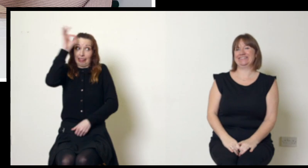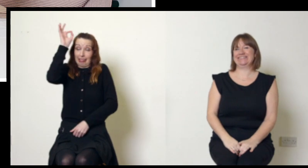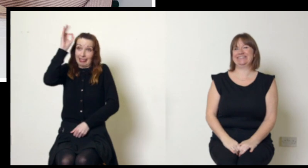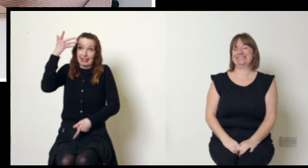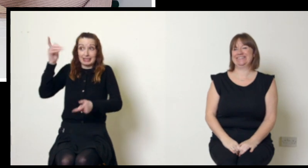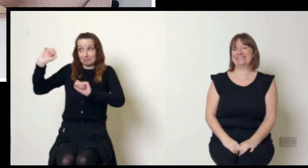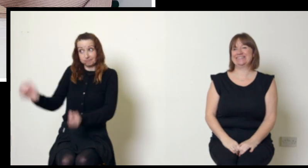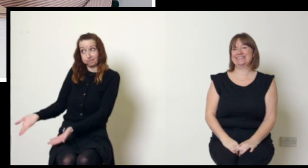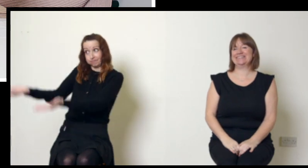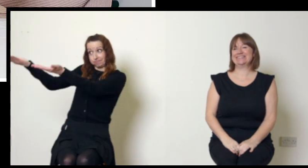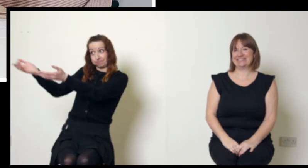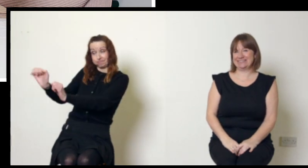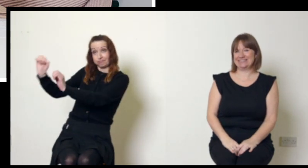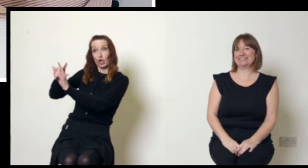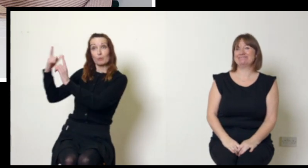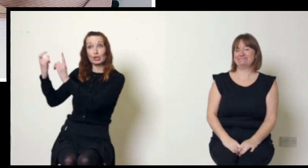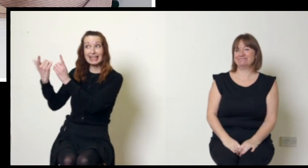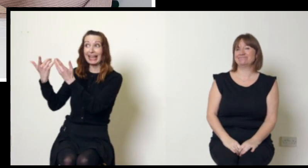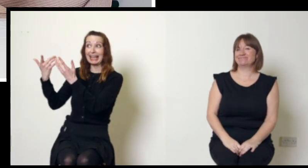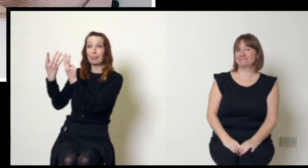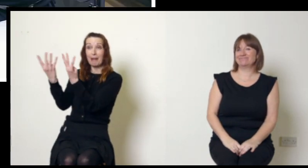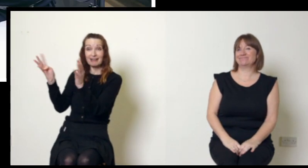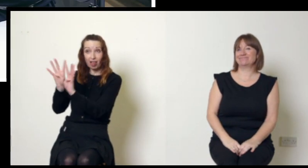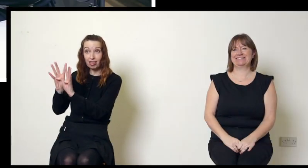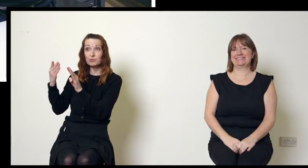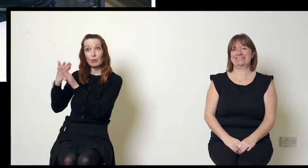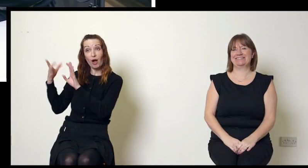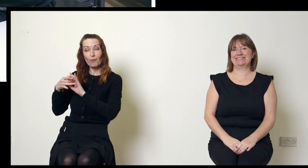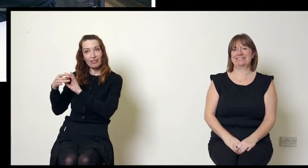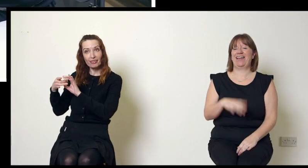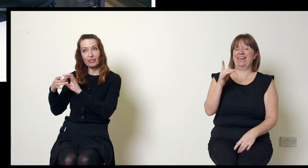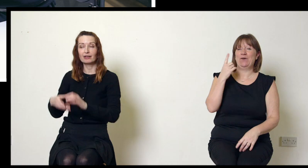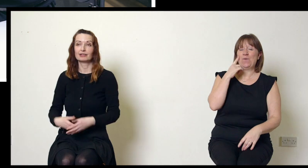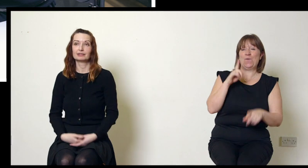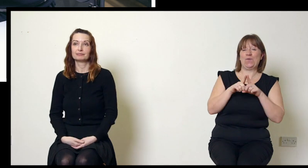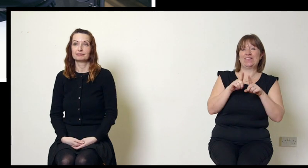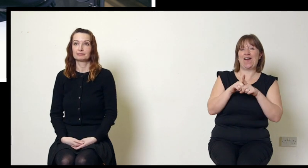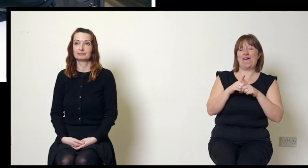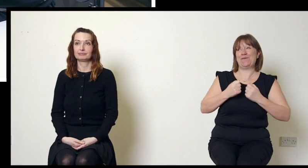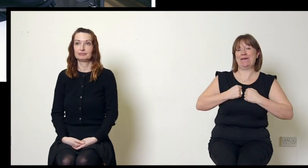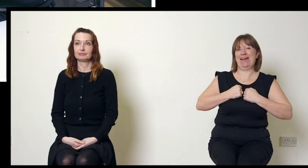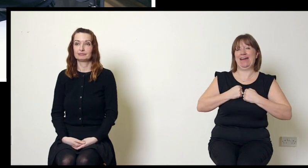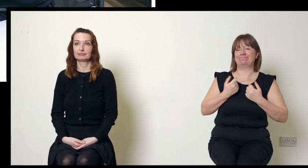Yeah, it'll be up to the communities and the panels that we work with. And I think it's also what's for me, the thing I was talking to somebody recently